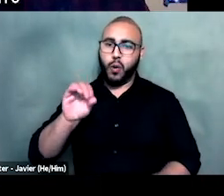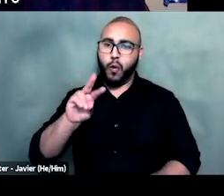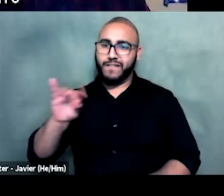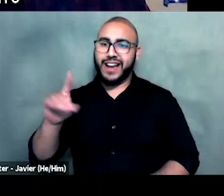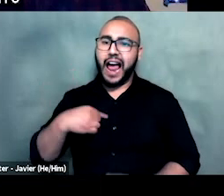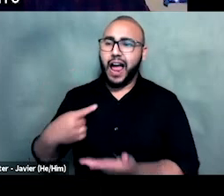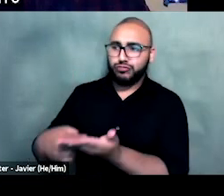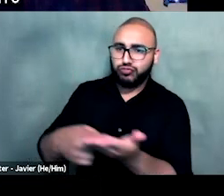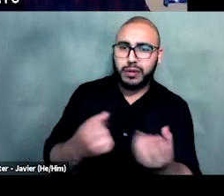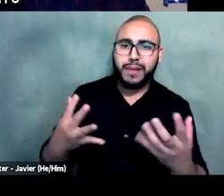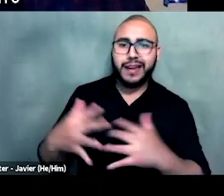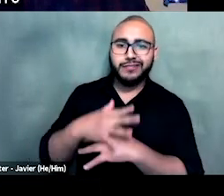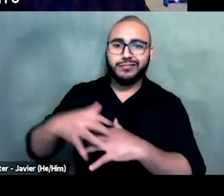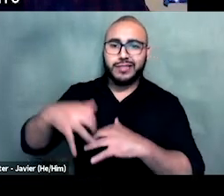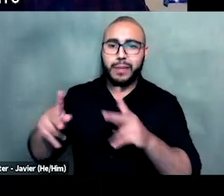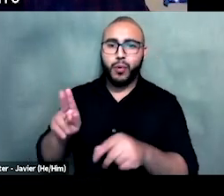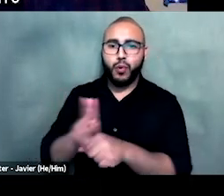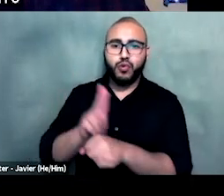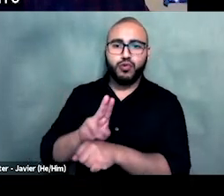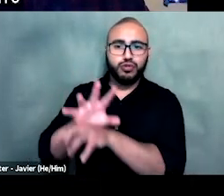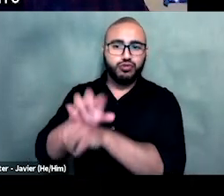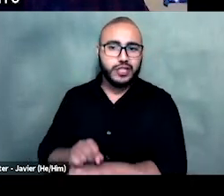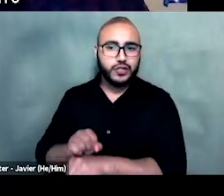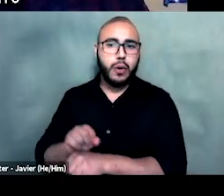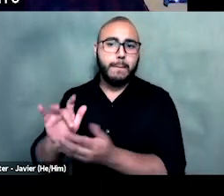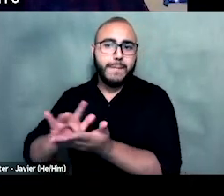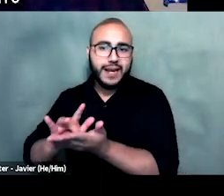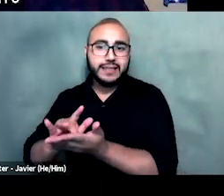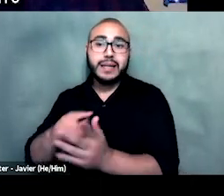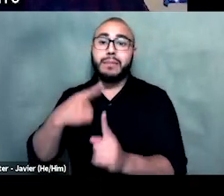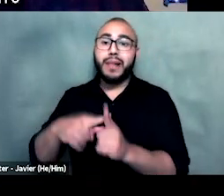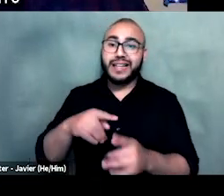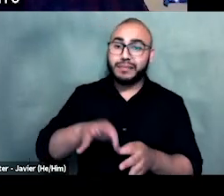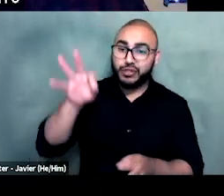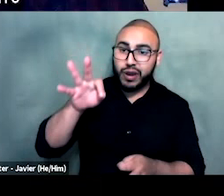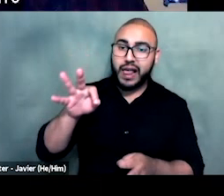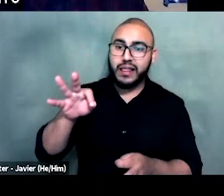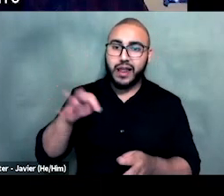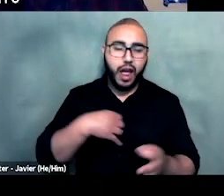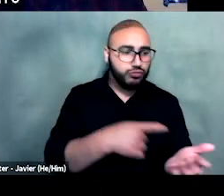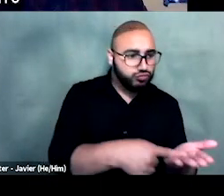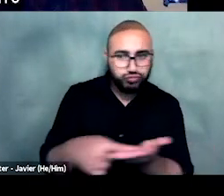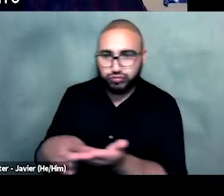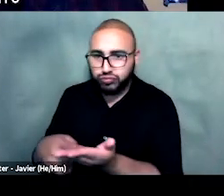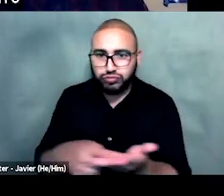traditional medicines, and also use spirituality as well to be able to stave off